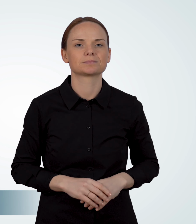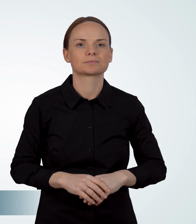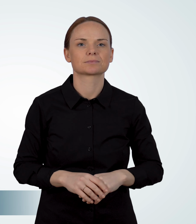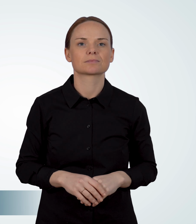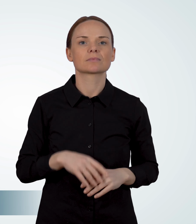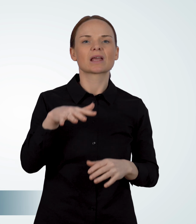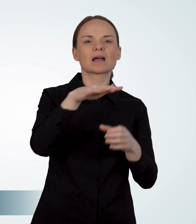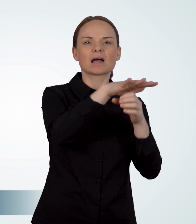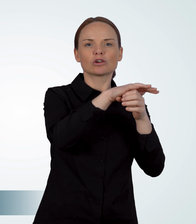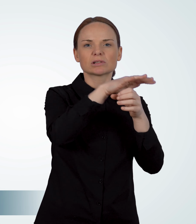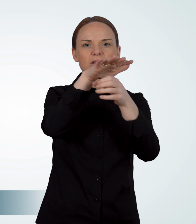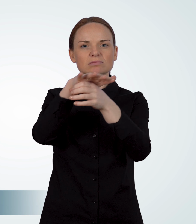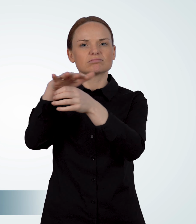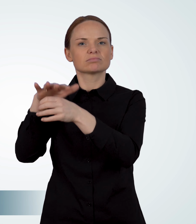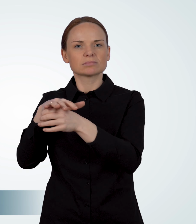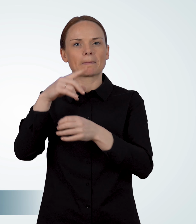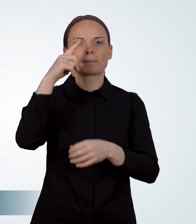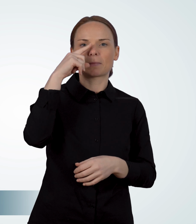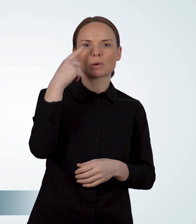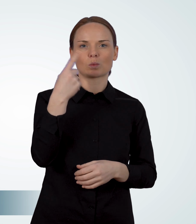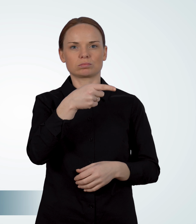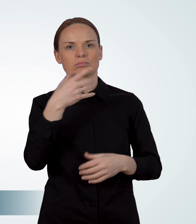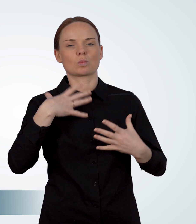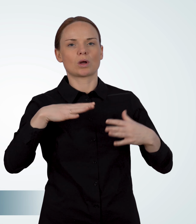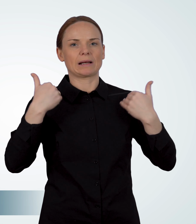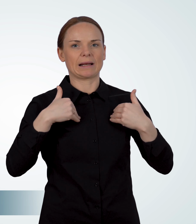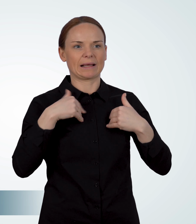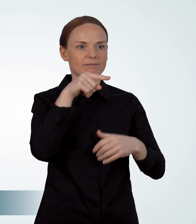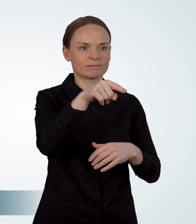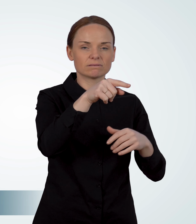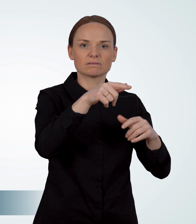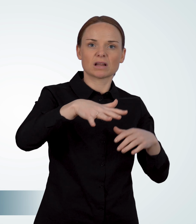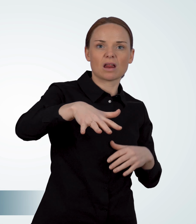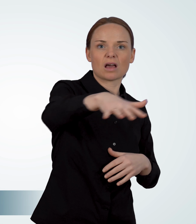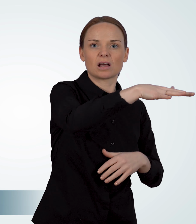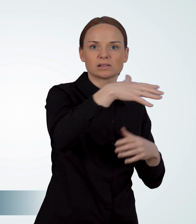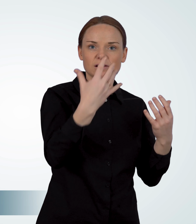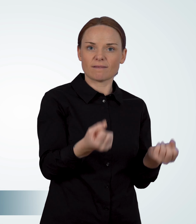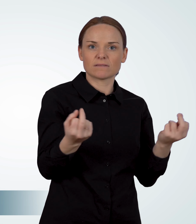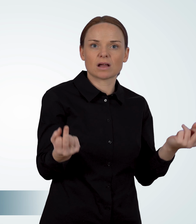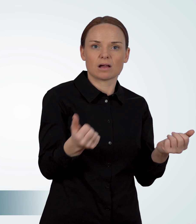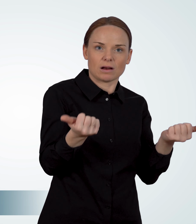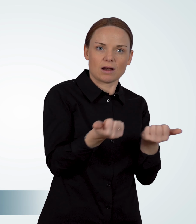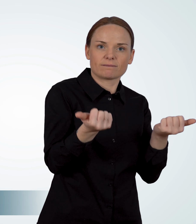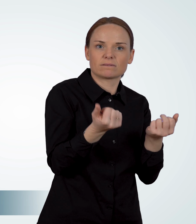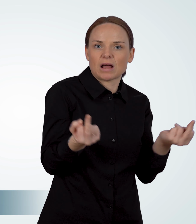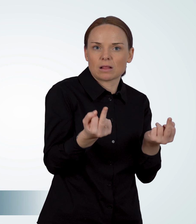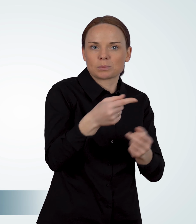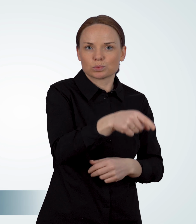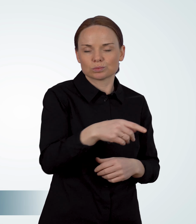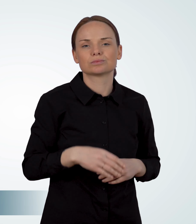• land supply in the areas people want to live